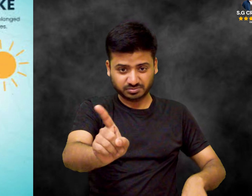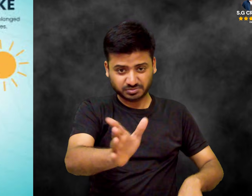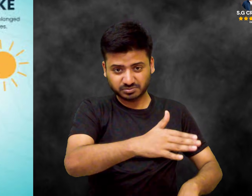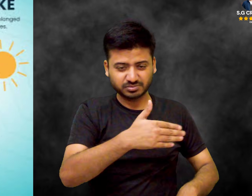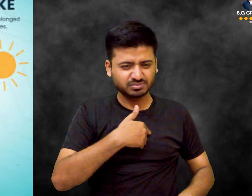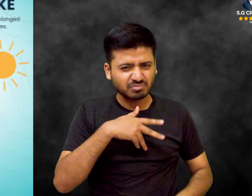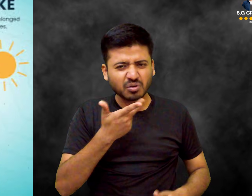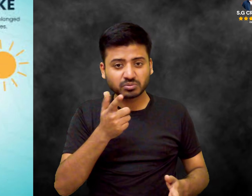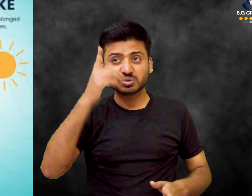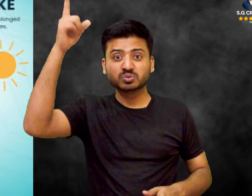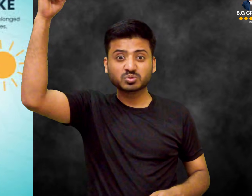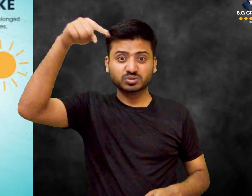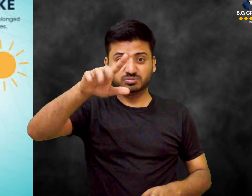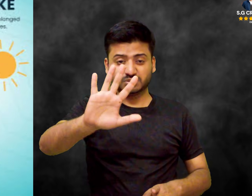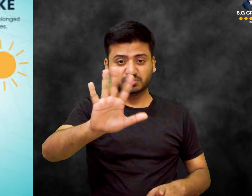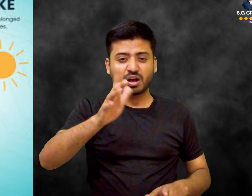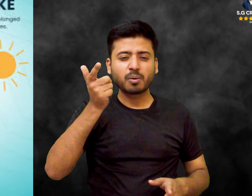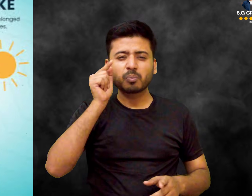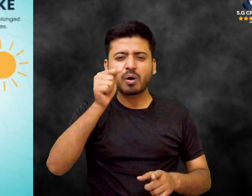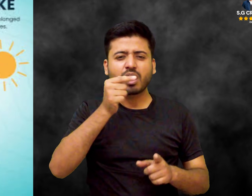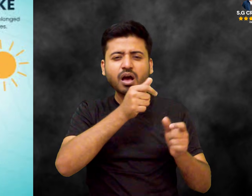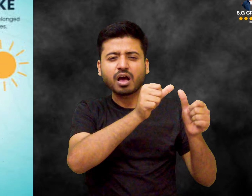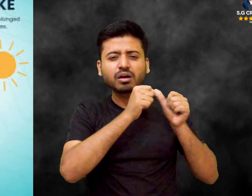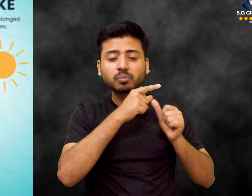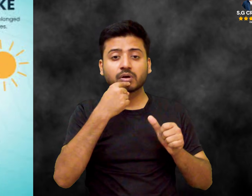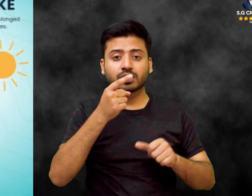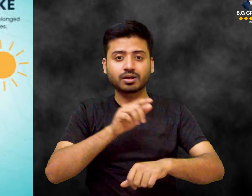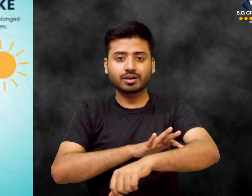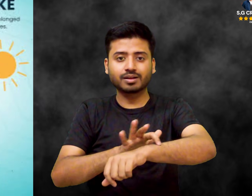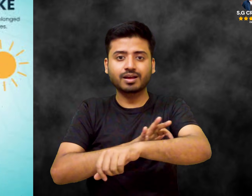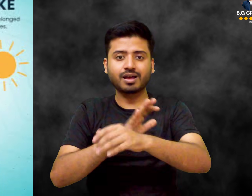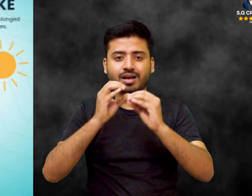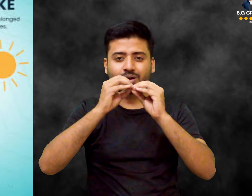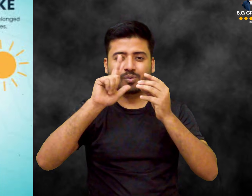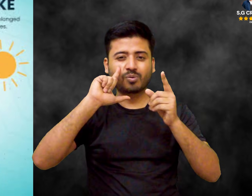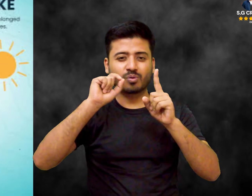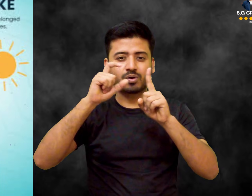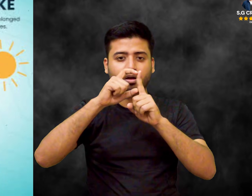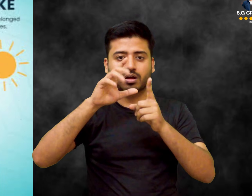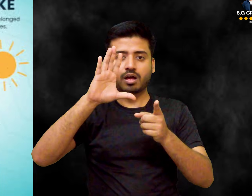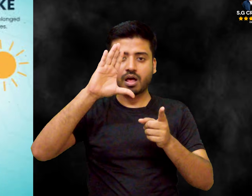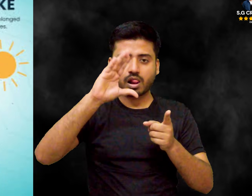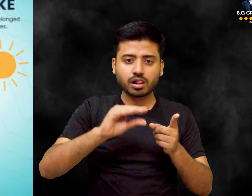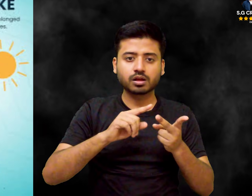to produce the same amount of vitamin D as someone with lighter skin. Precautions. Apply sunscreen